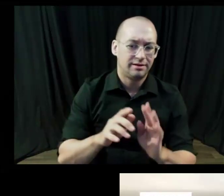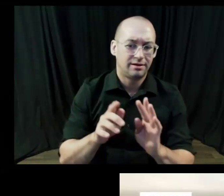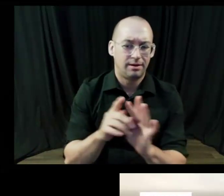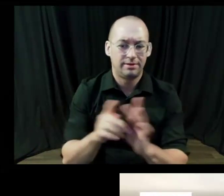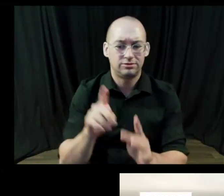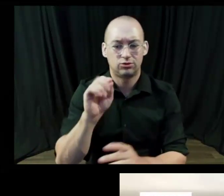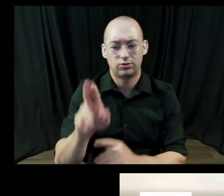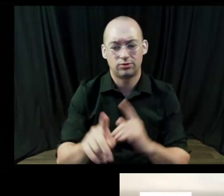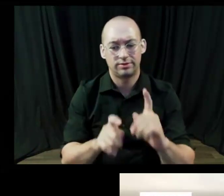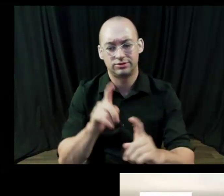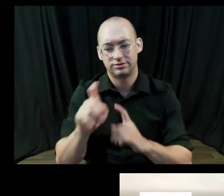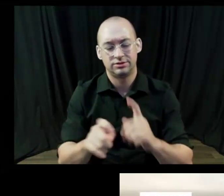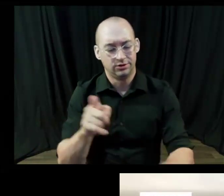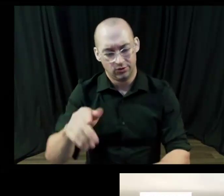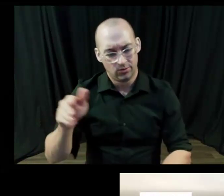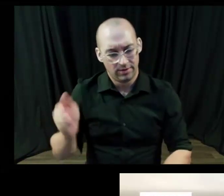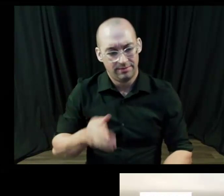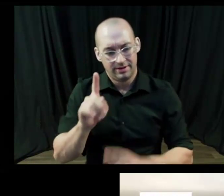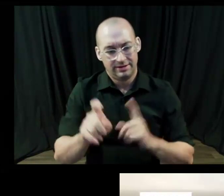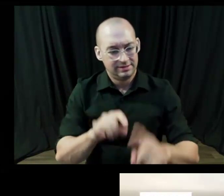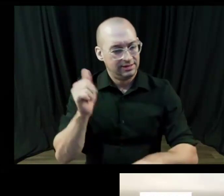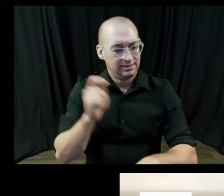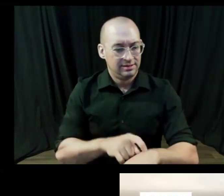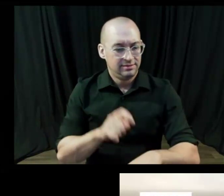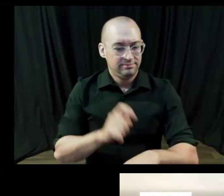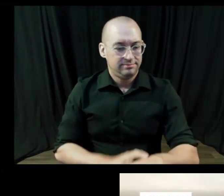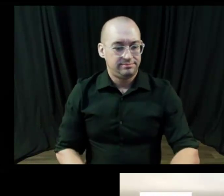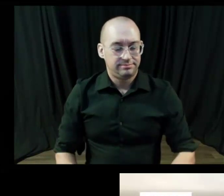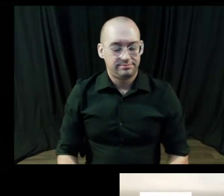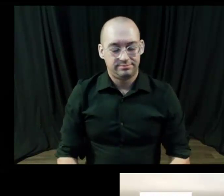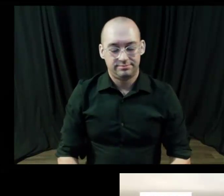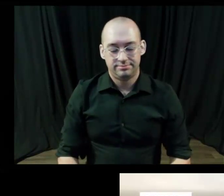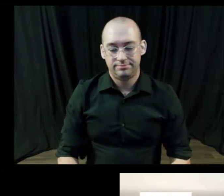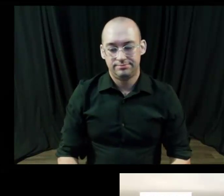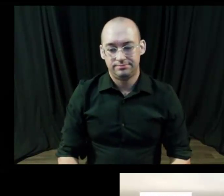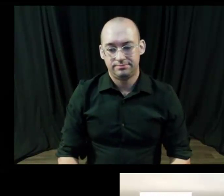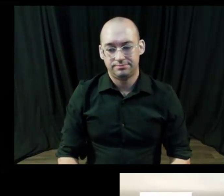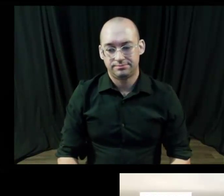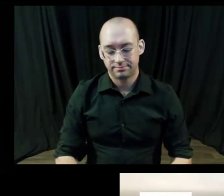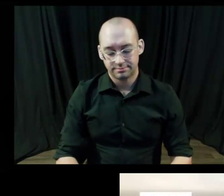course you're always welcome to ask at any time. And we have 2 hands raised. If you